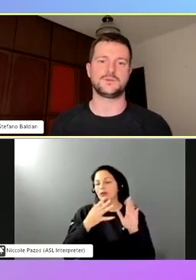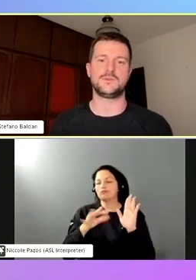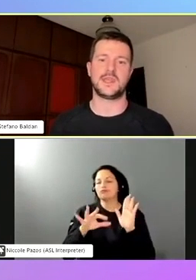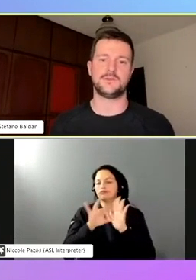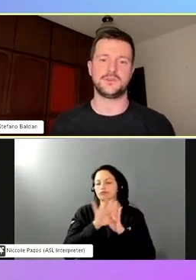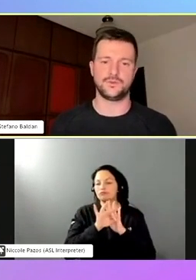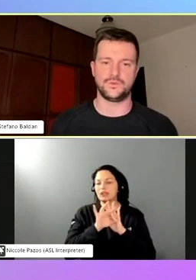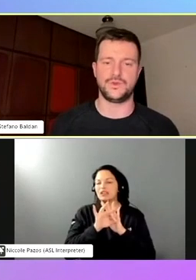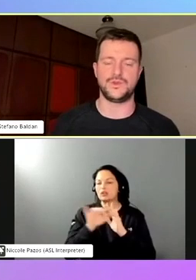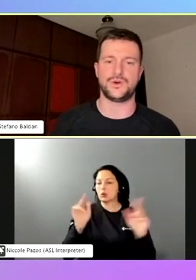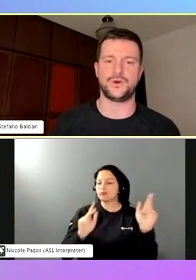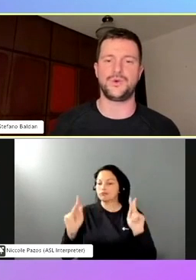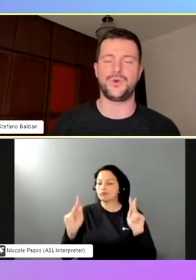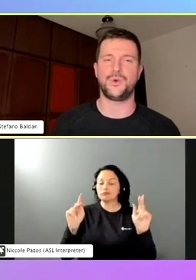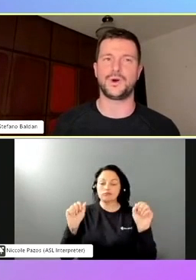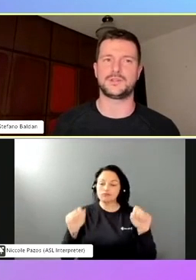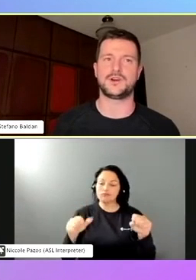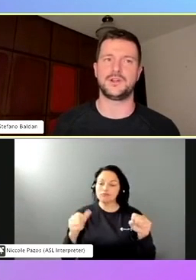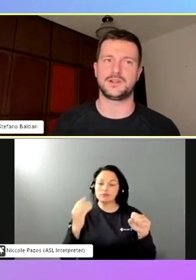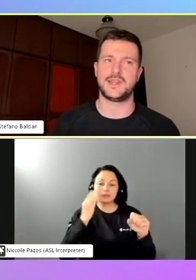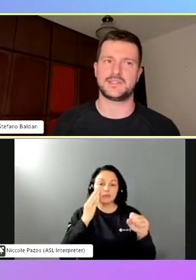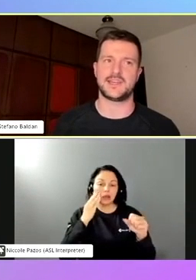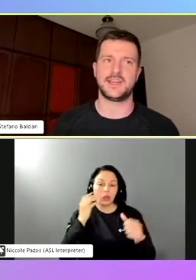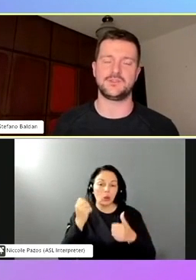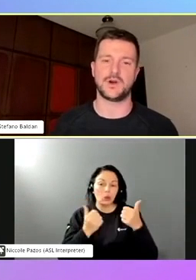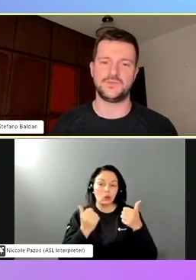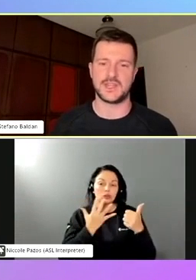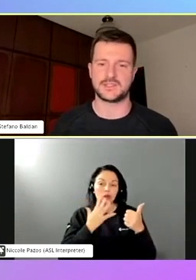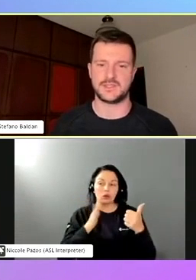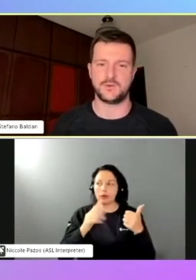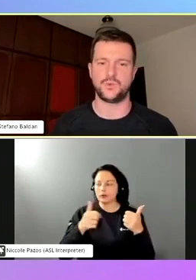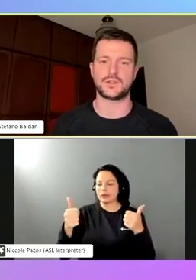to transform this into a list, which is basically one dimension.